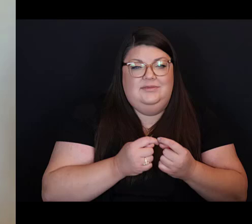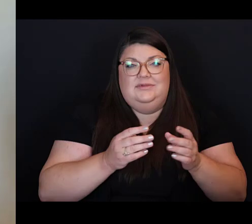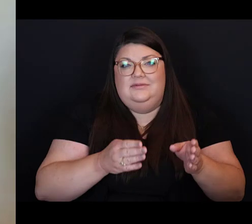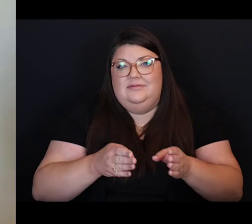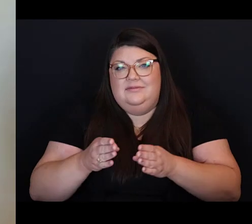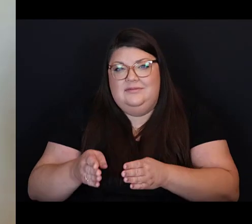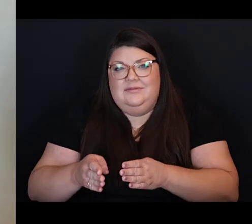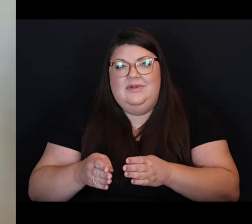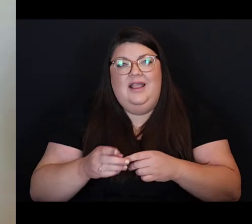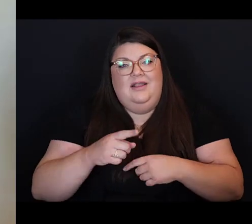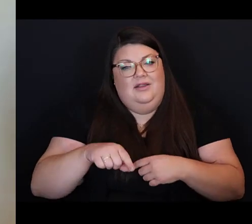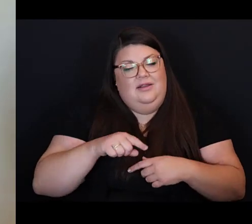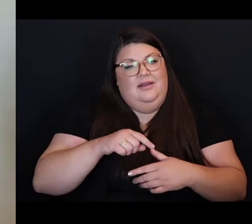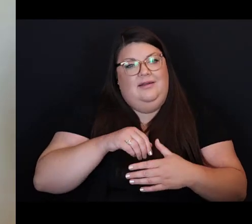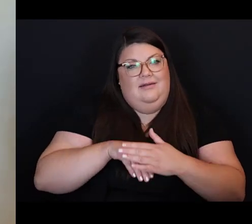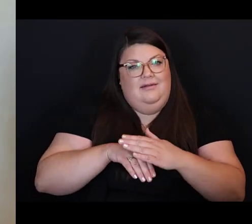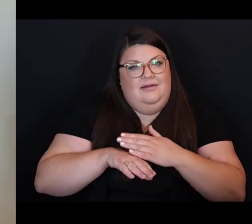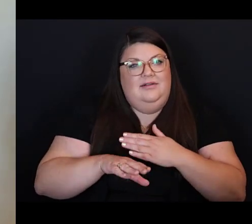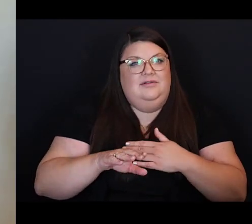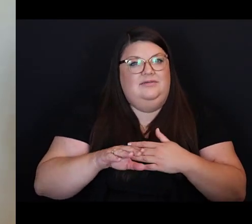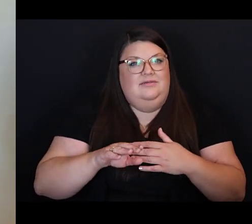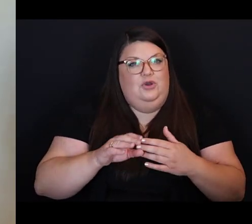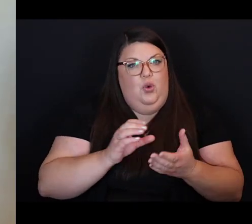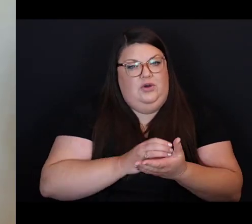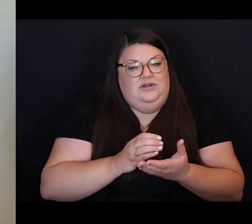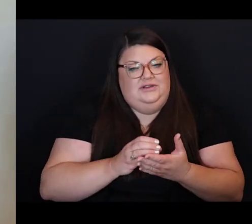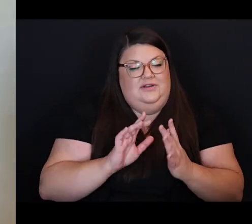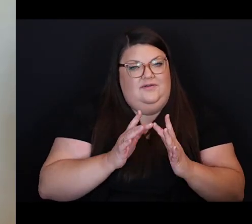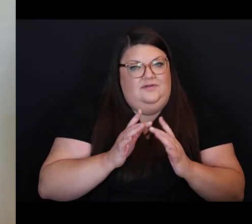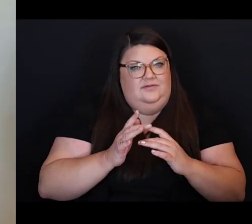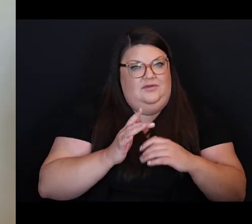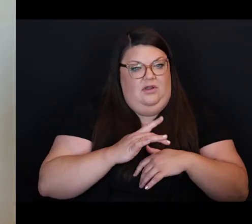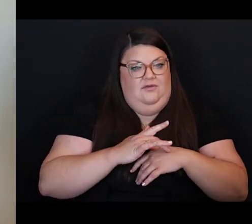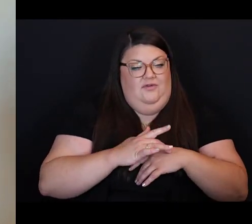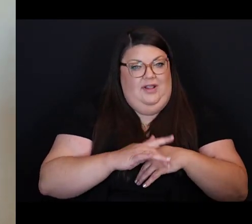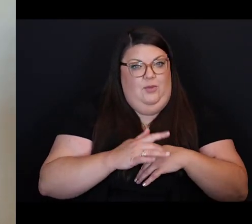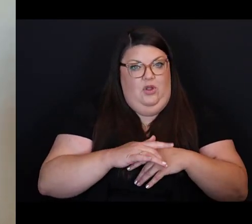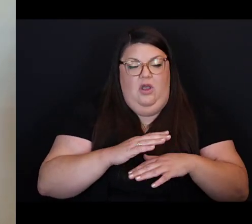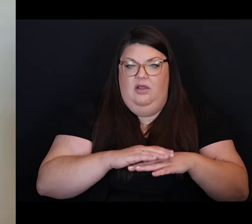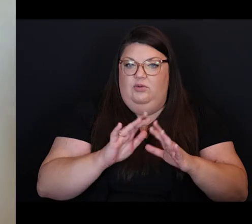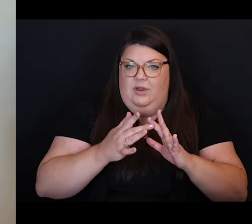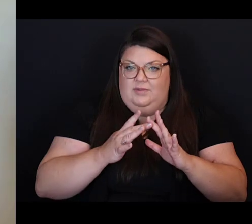and resources available on the website and how they can really operationalize